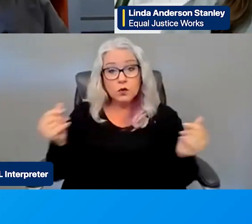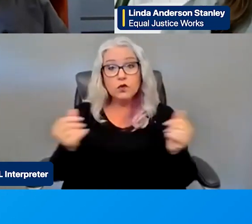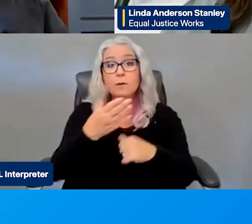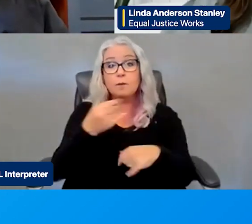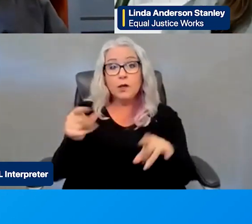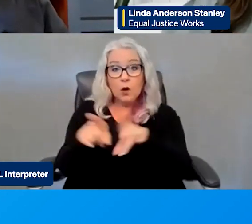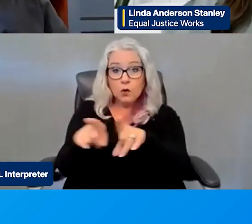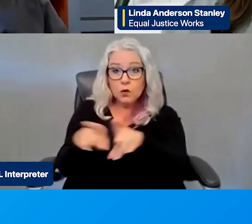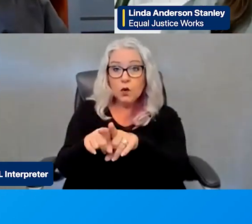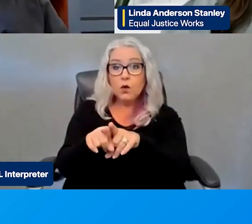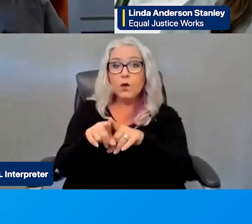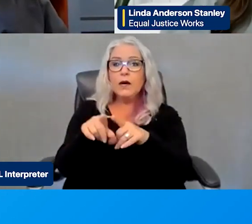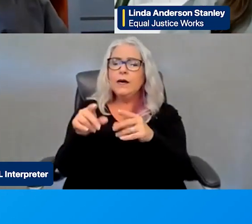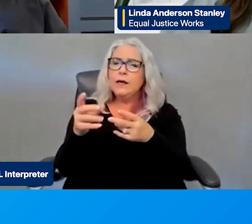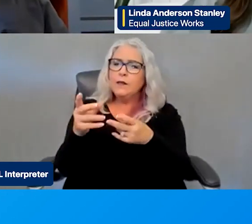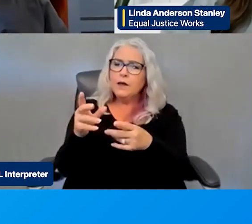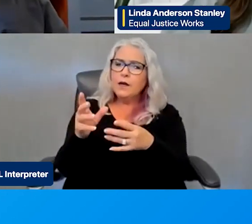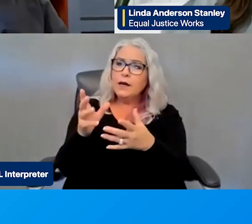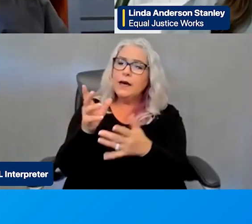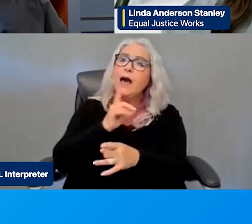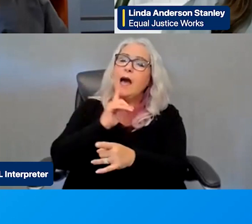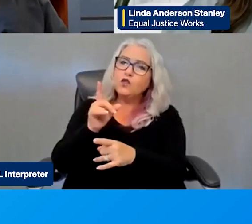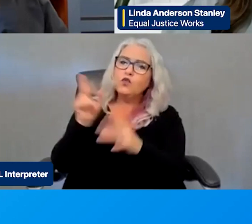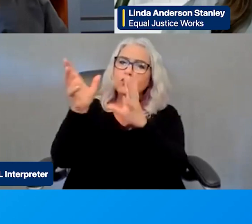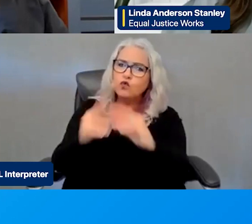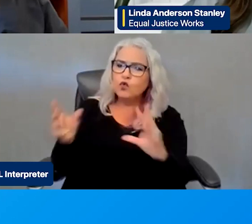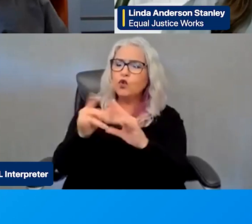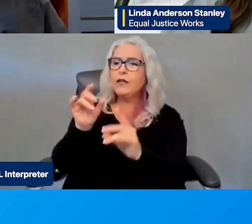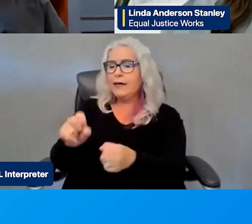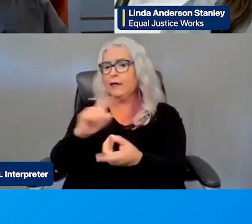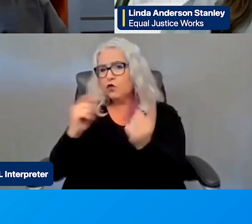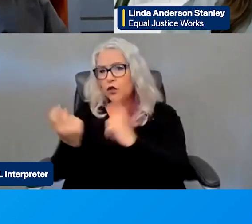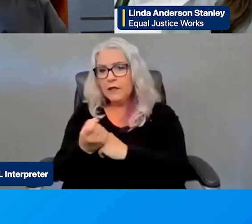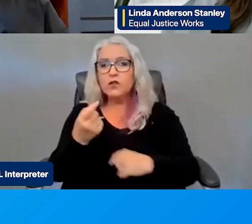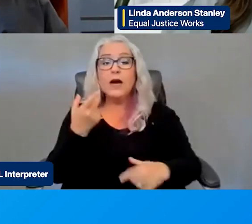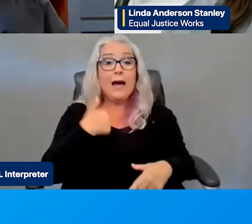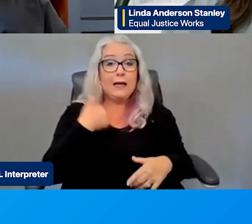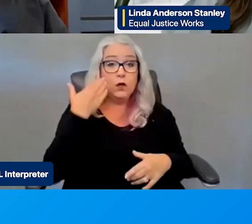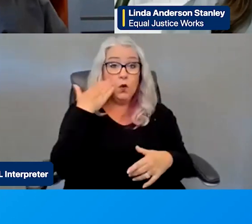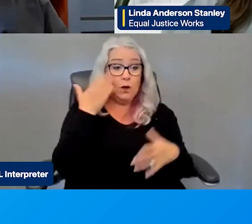about just recovering in Puerto Rico that we are talking about,